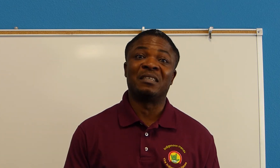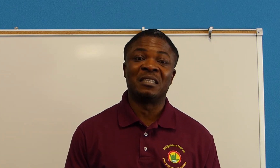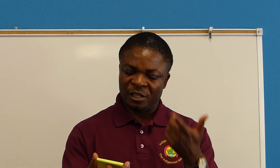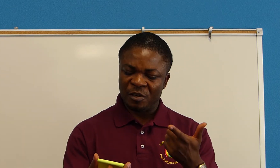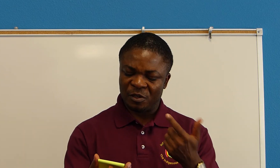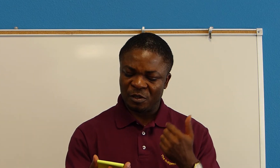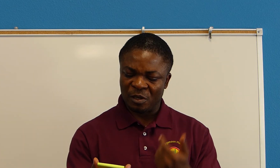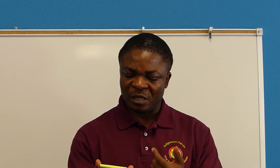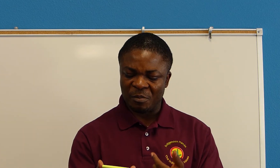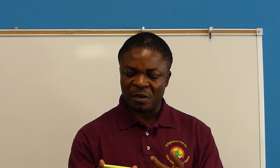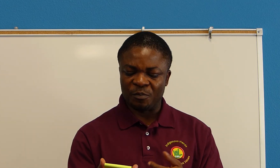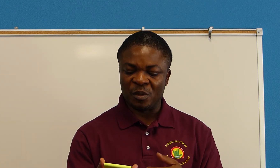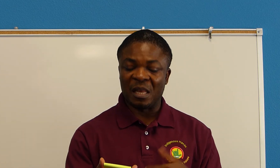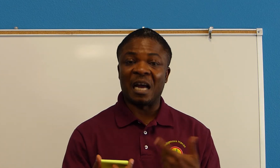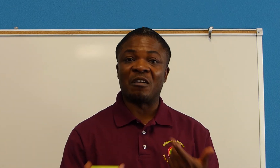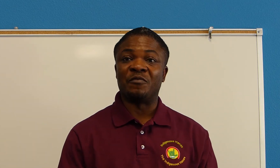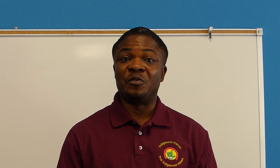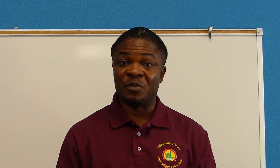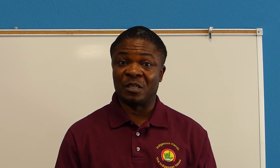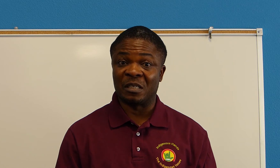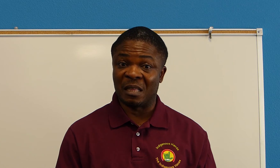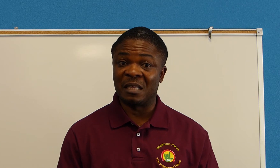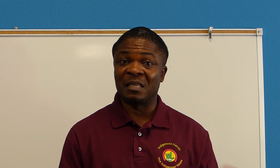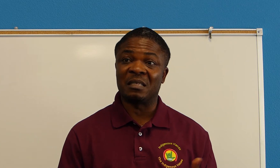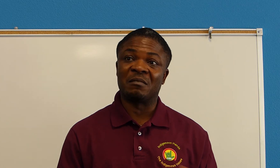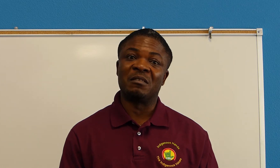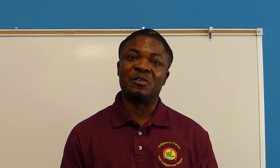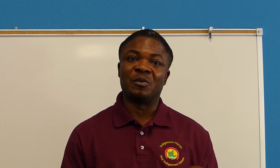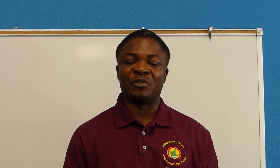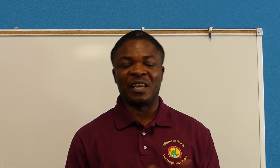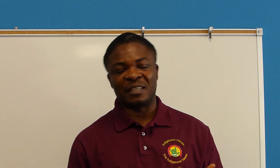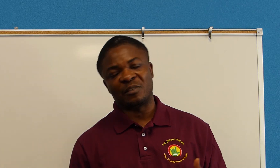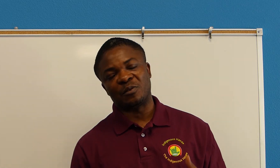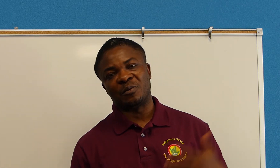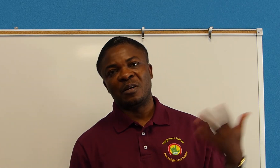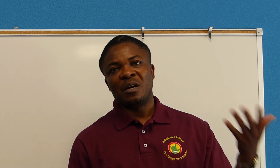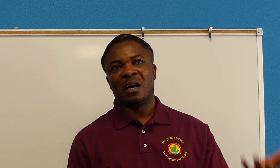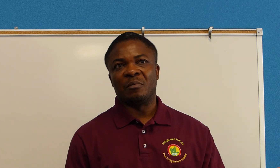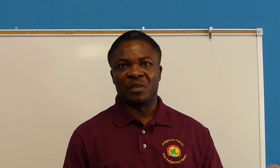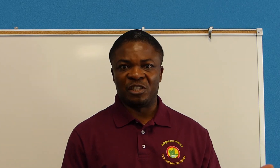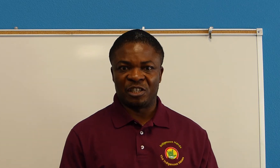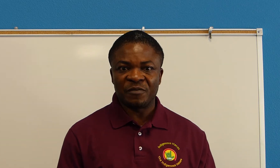She also talked about lack of users I think this is you know related to the shift.